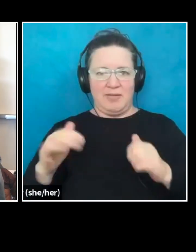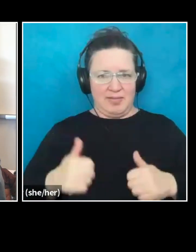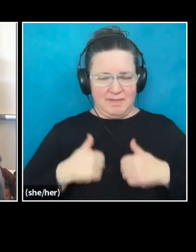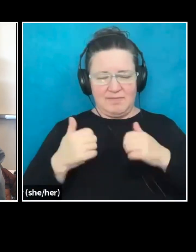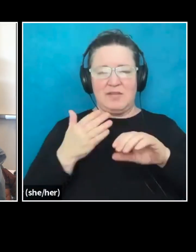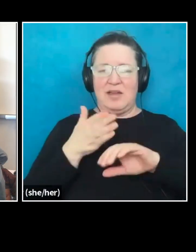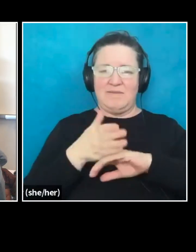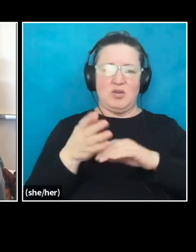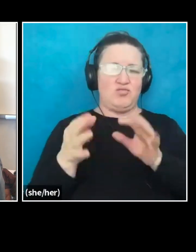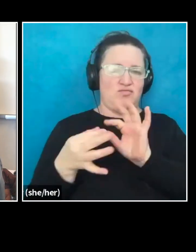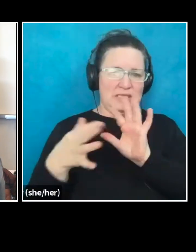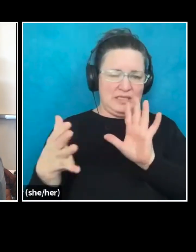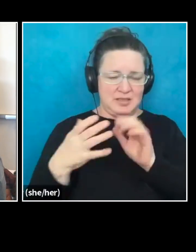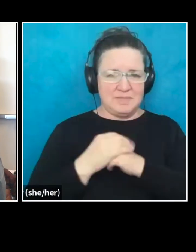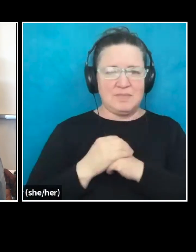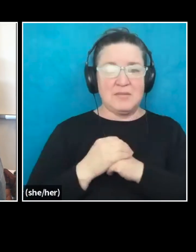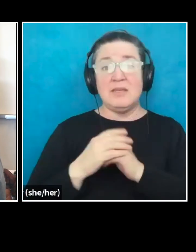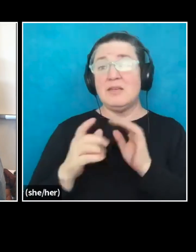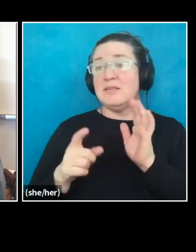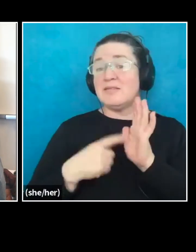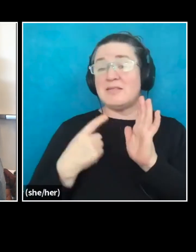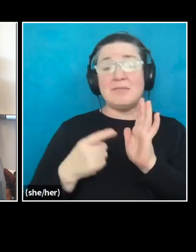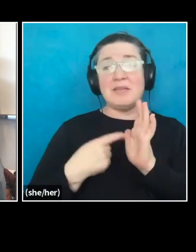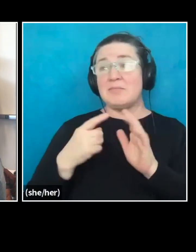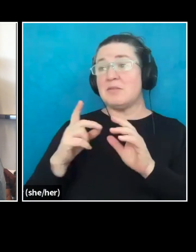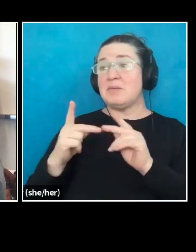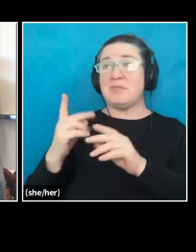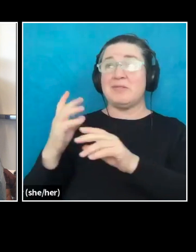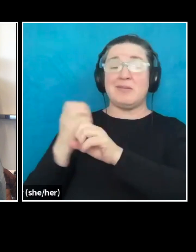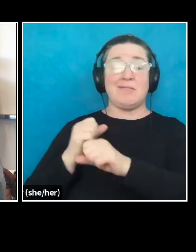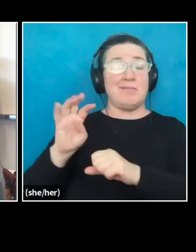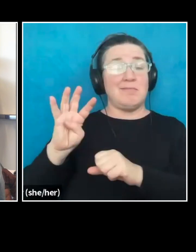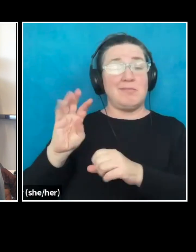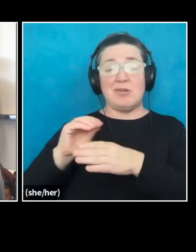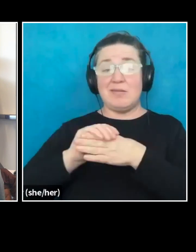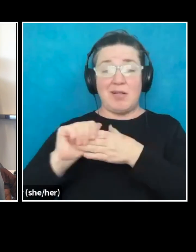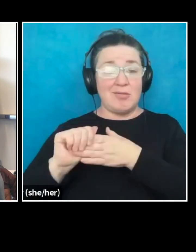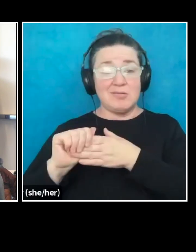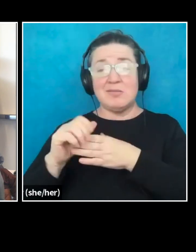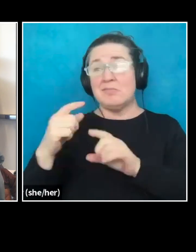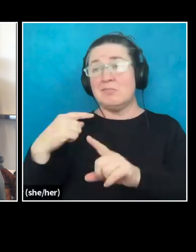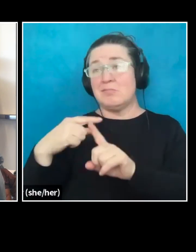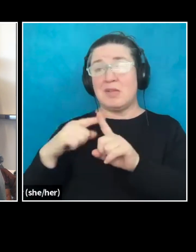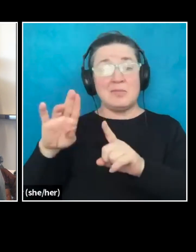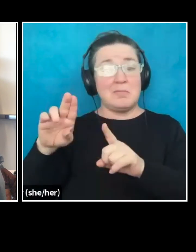um they are given 40 bucks and a bus ticket. Sometimes they're not given anything at all.